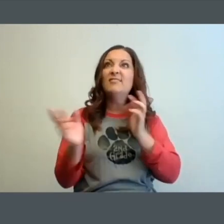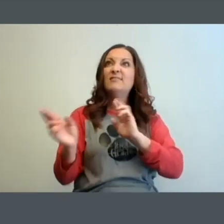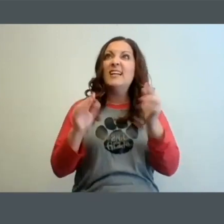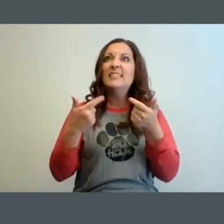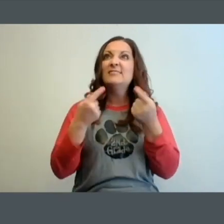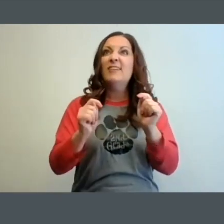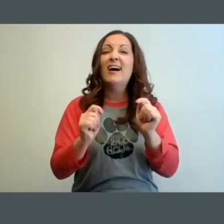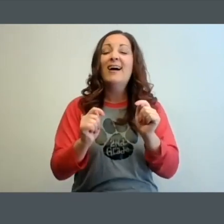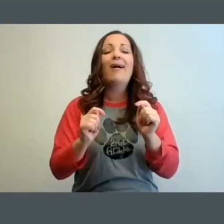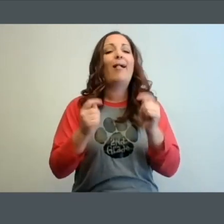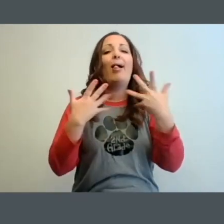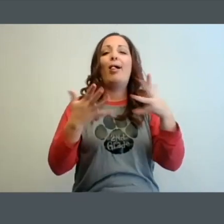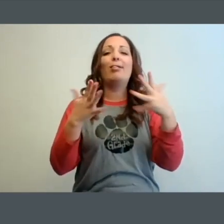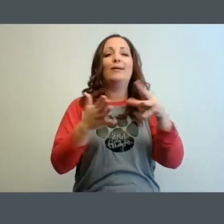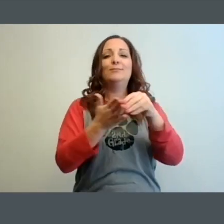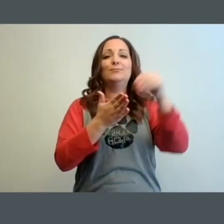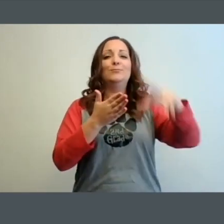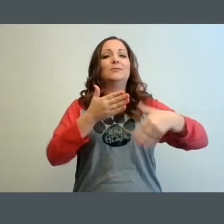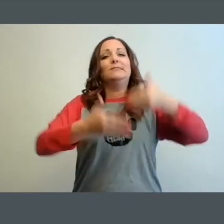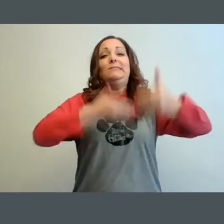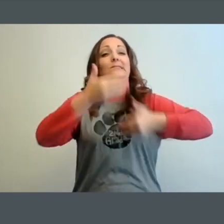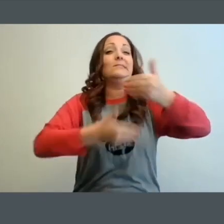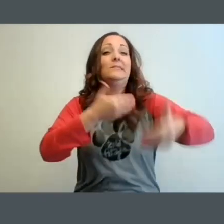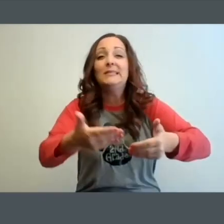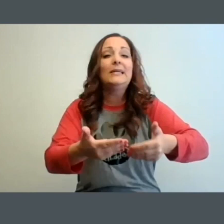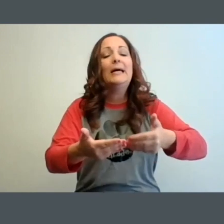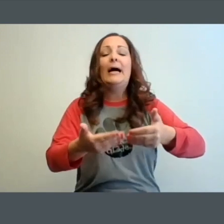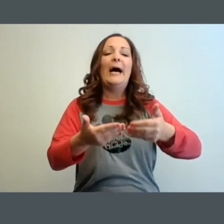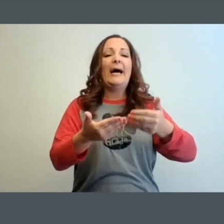By the time we got to the Teams platform,